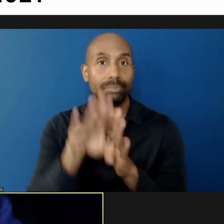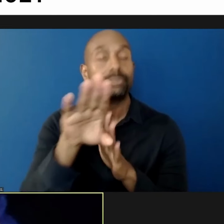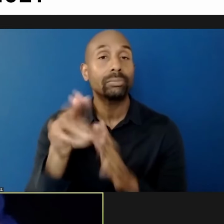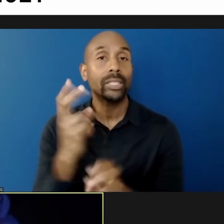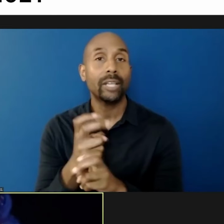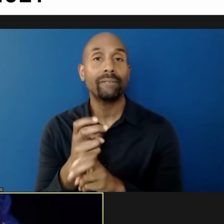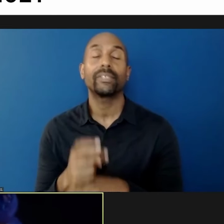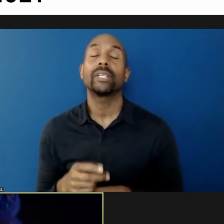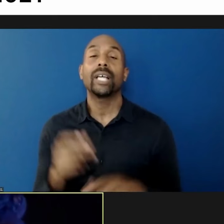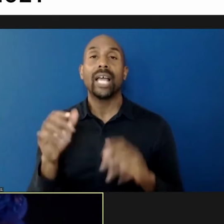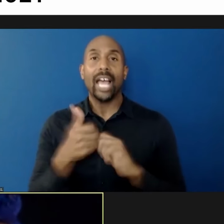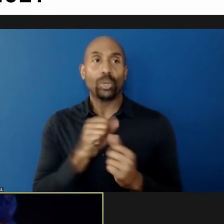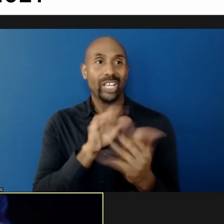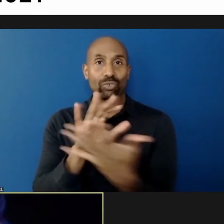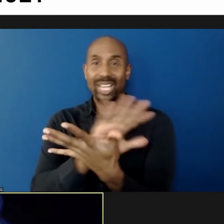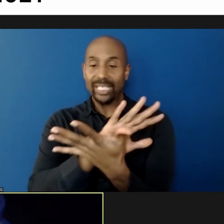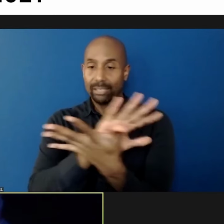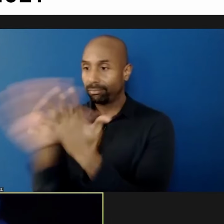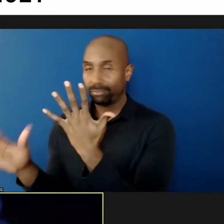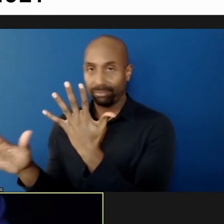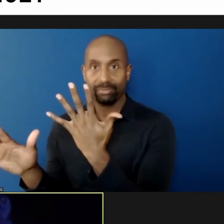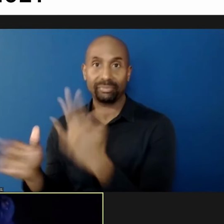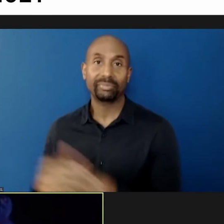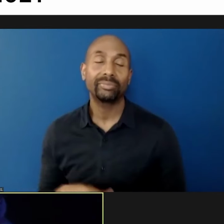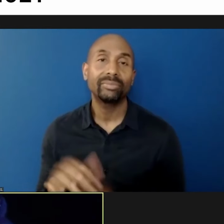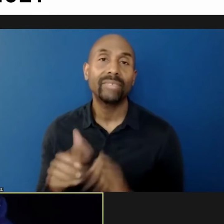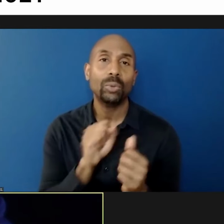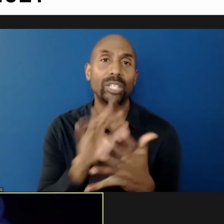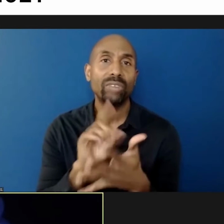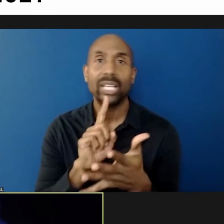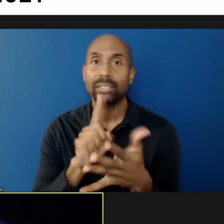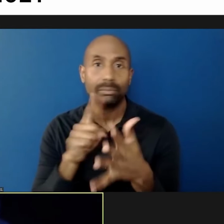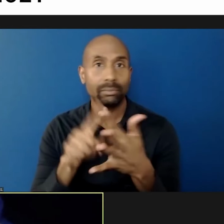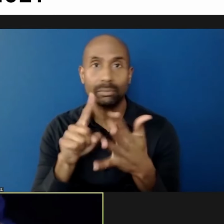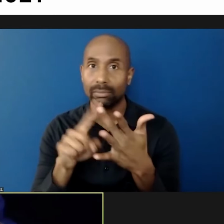those wider difficulties, how can we kind of address all these different obstacles that